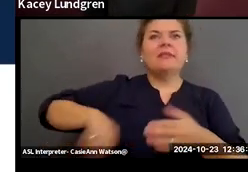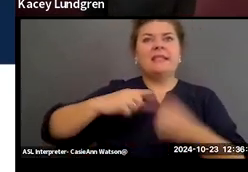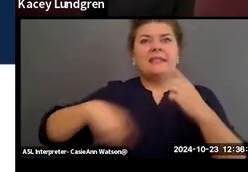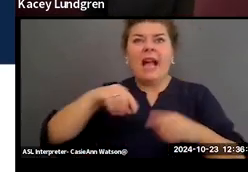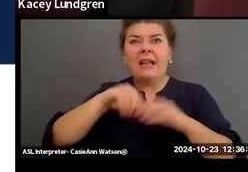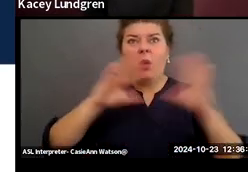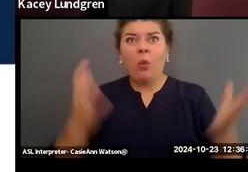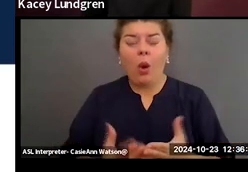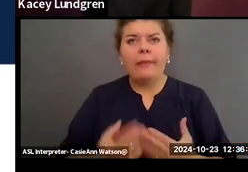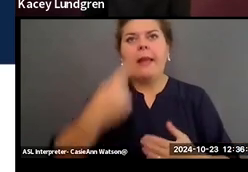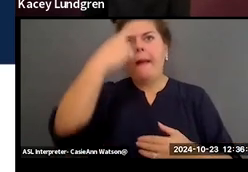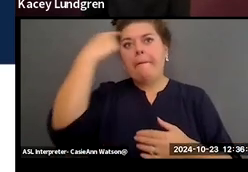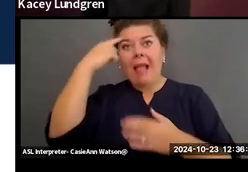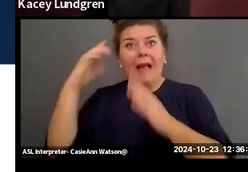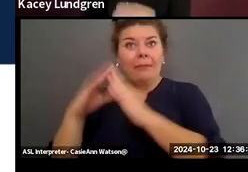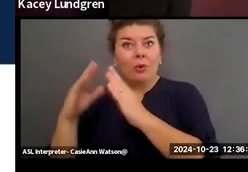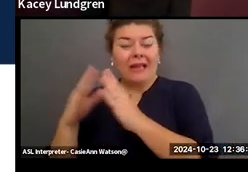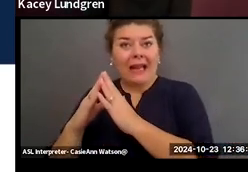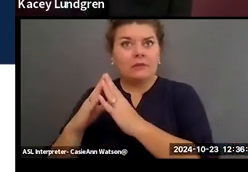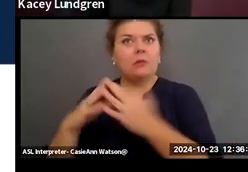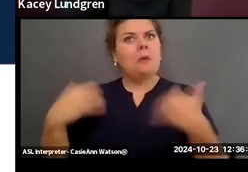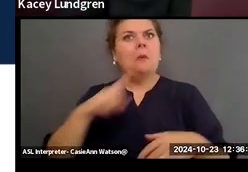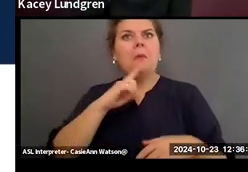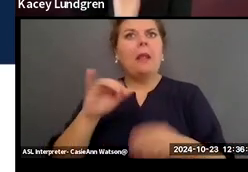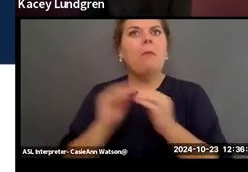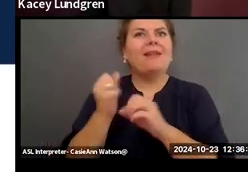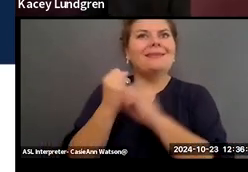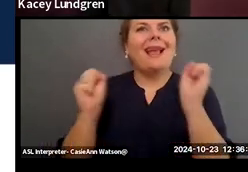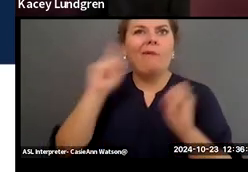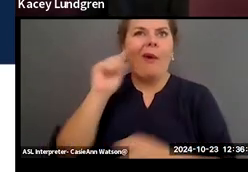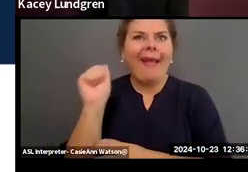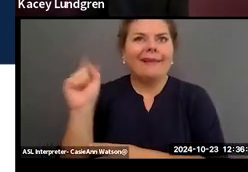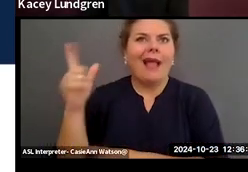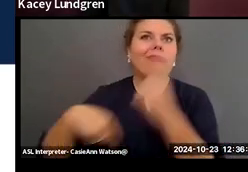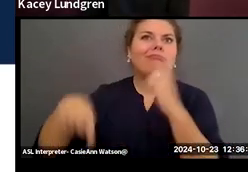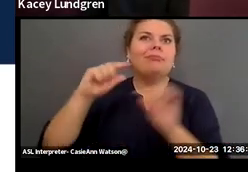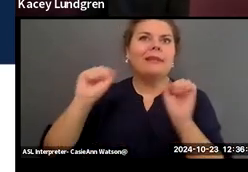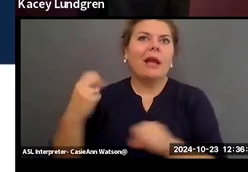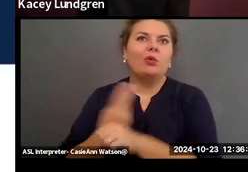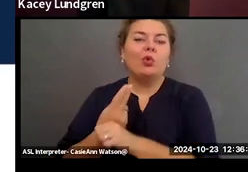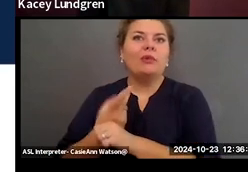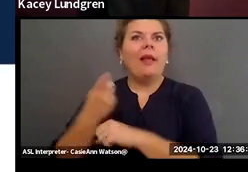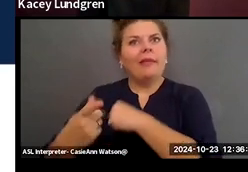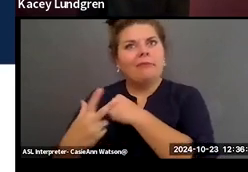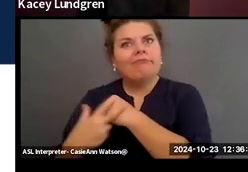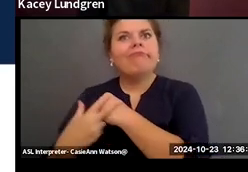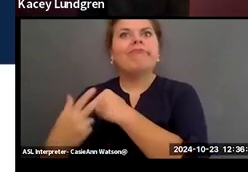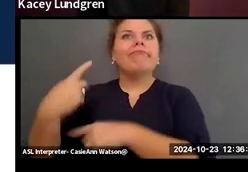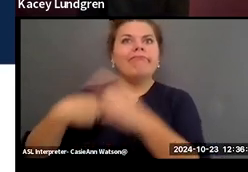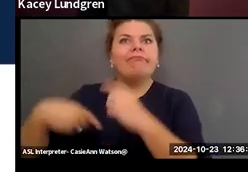Black communities in America became a safe haven for ASL. They preserved it and helped carry the linguistic torch